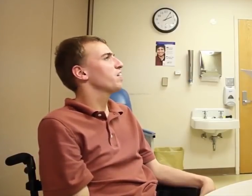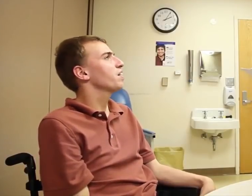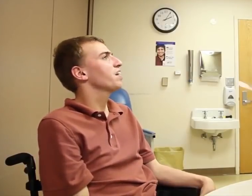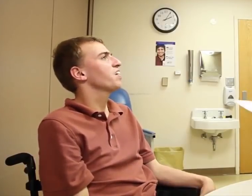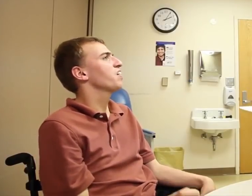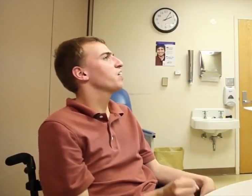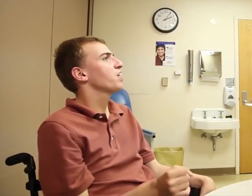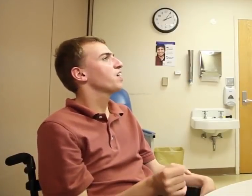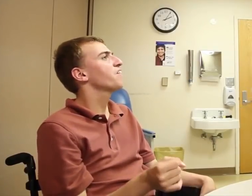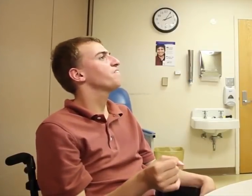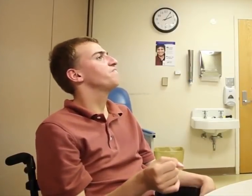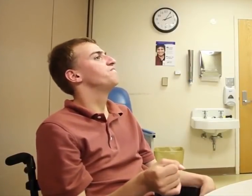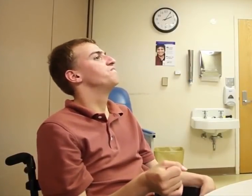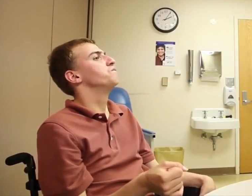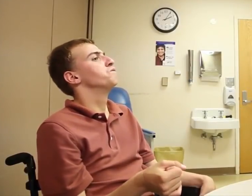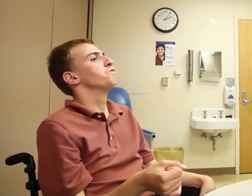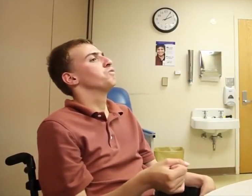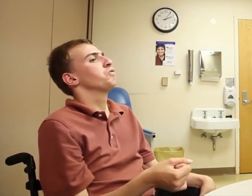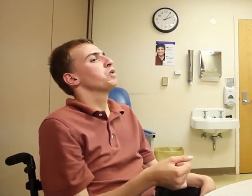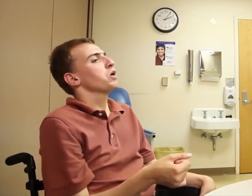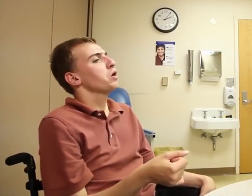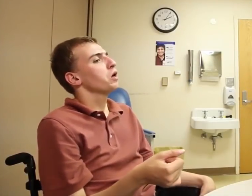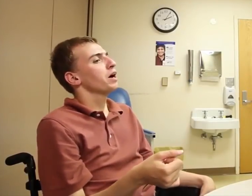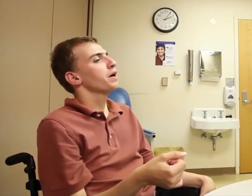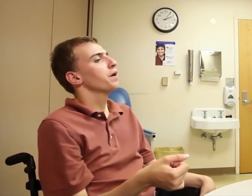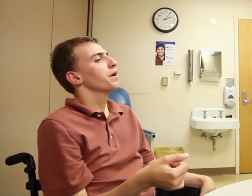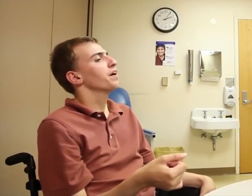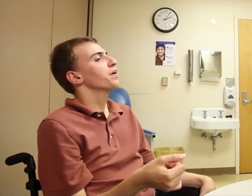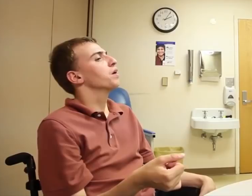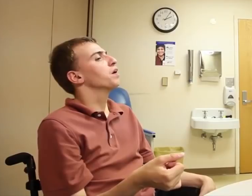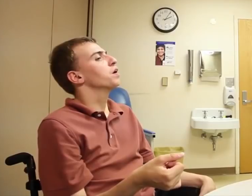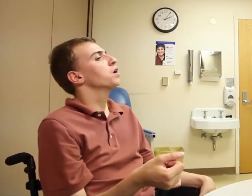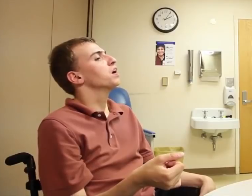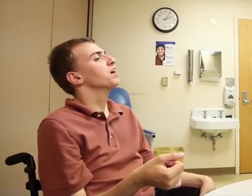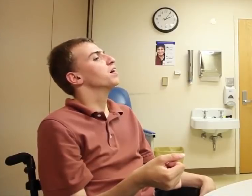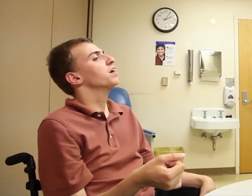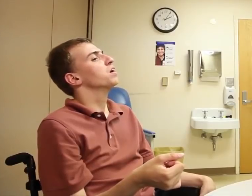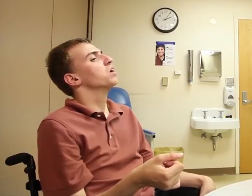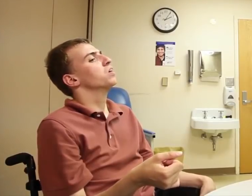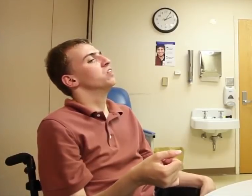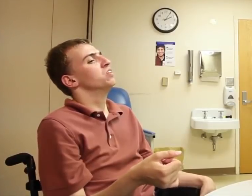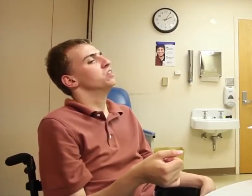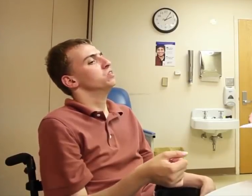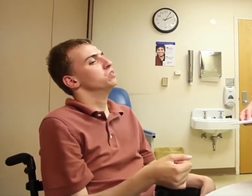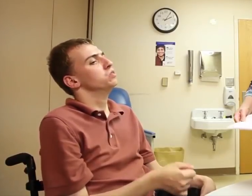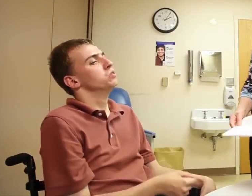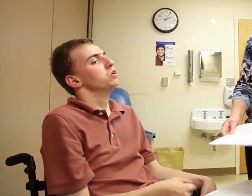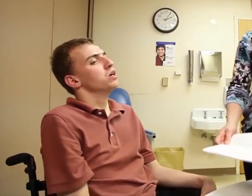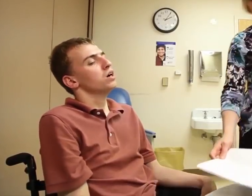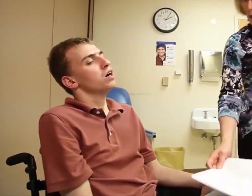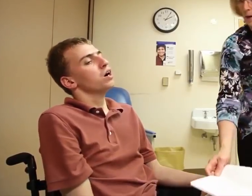Well that's good to know. Then we can go ahead and begin. The very first thing we need to do is to have you fill out this health history form.